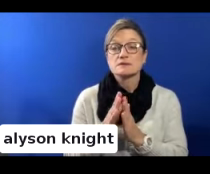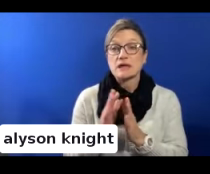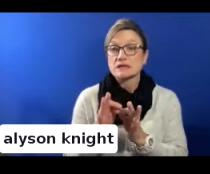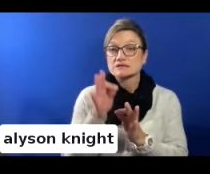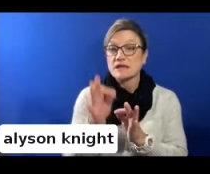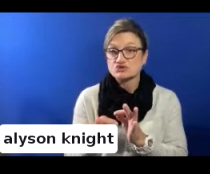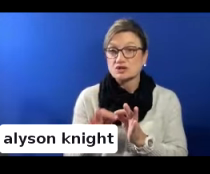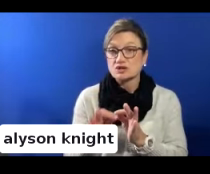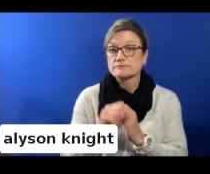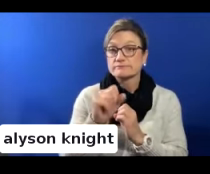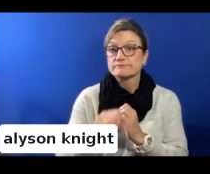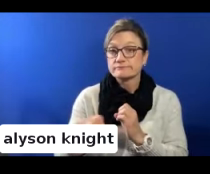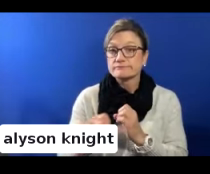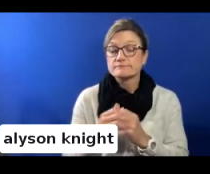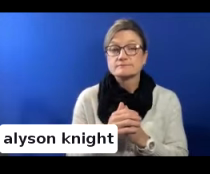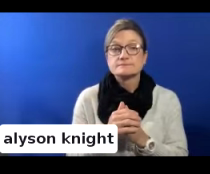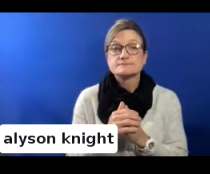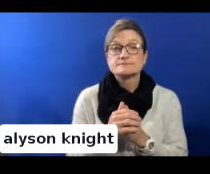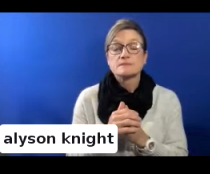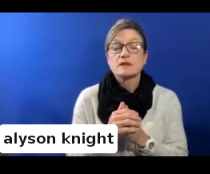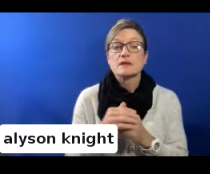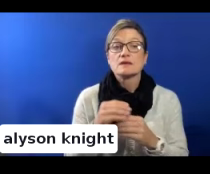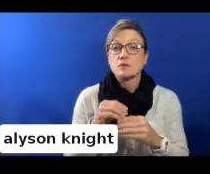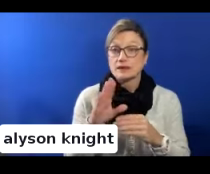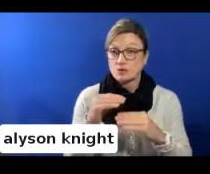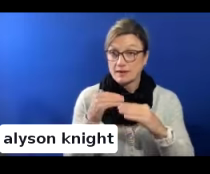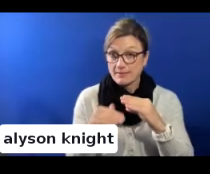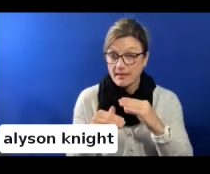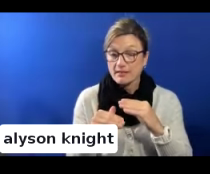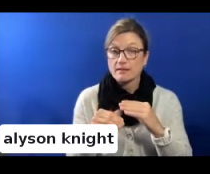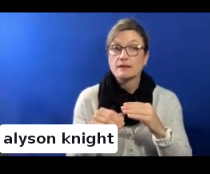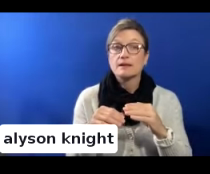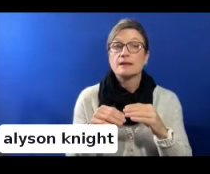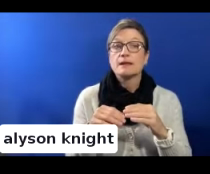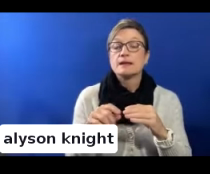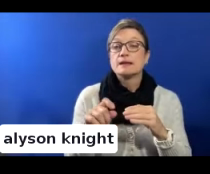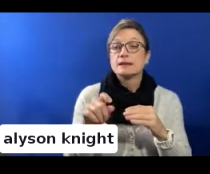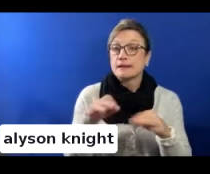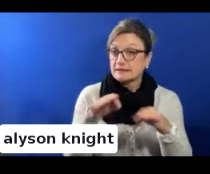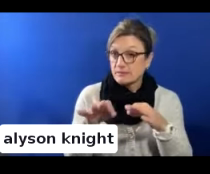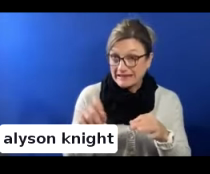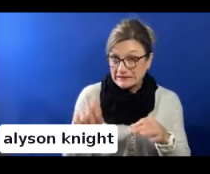So, in the email you would explain the need or why the revision is needed.